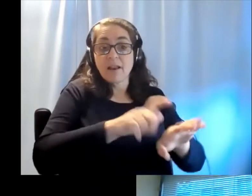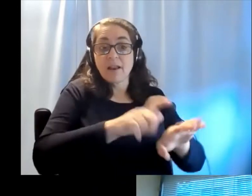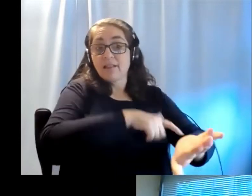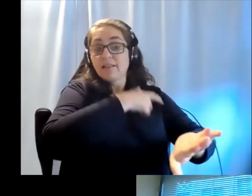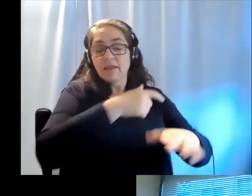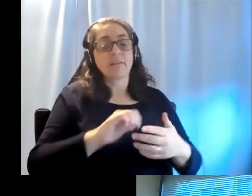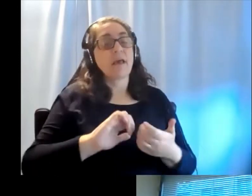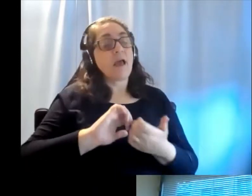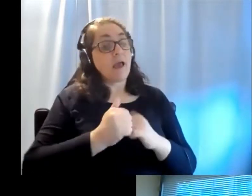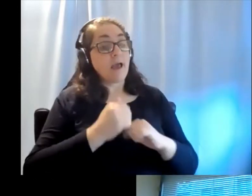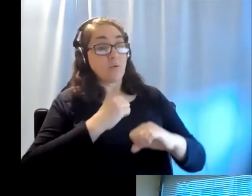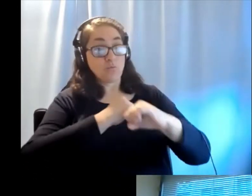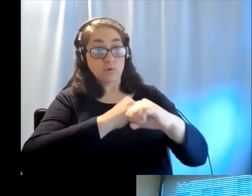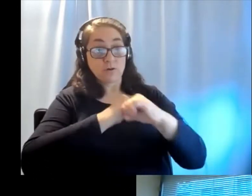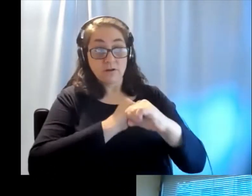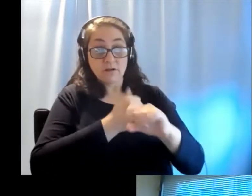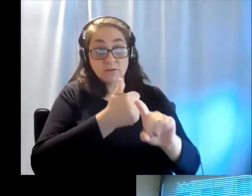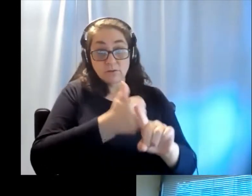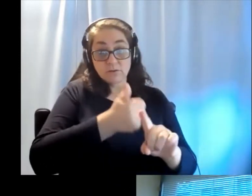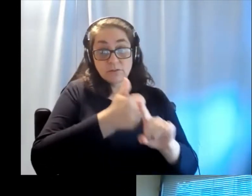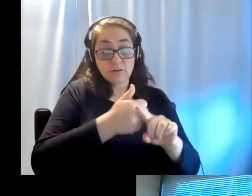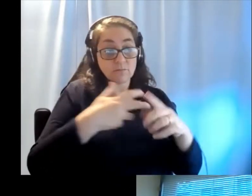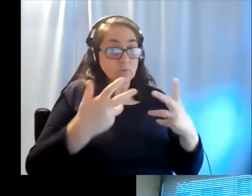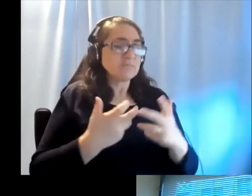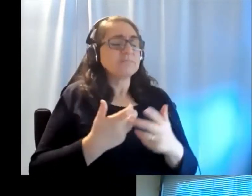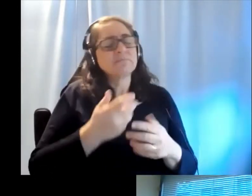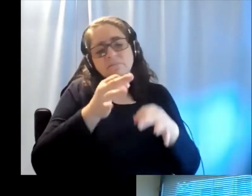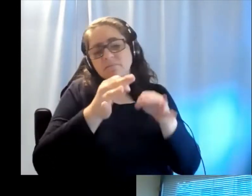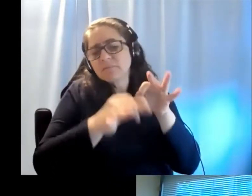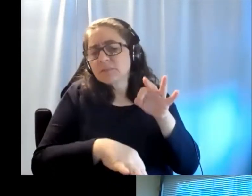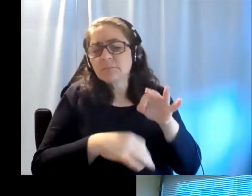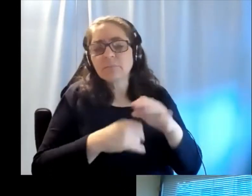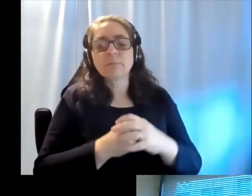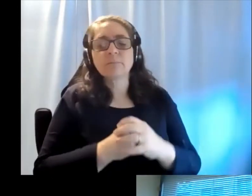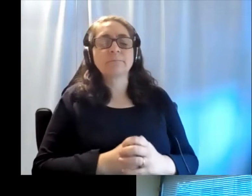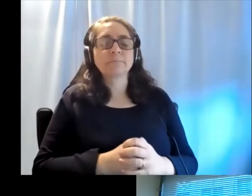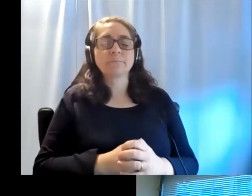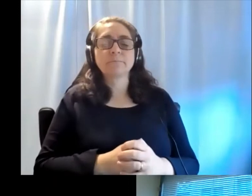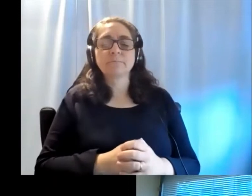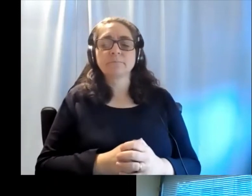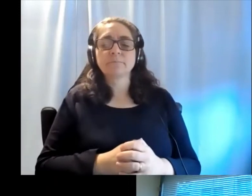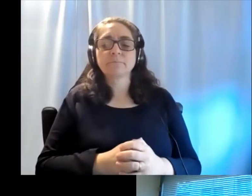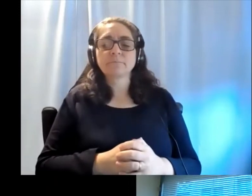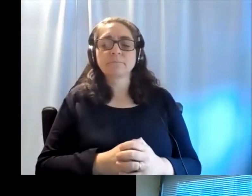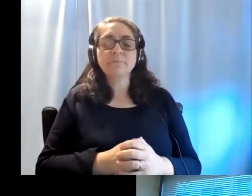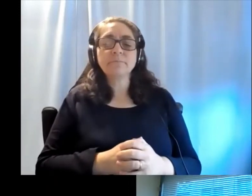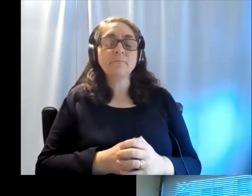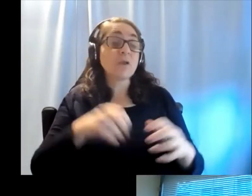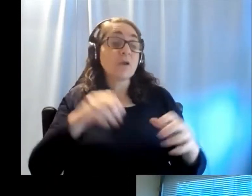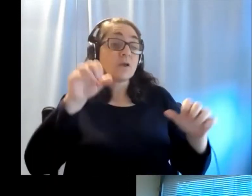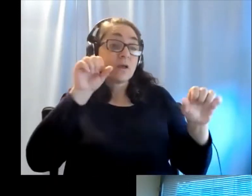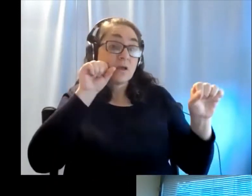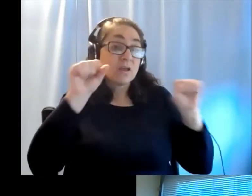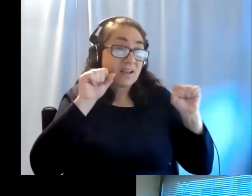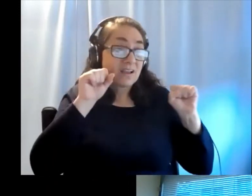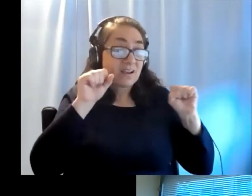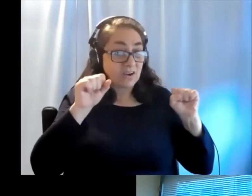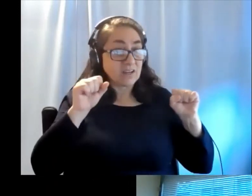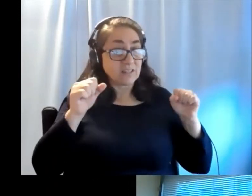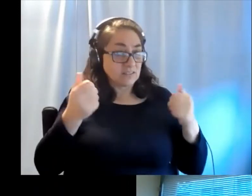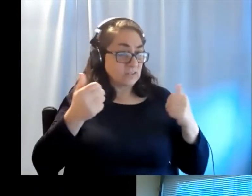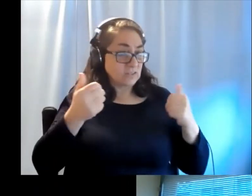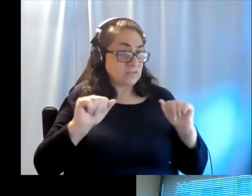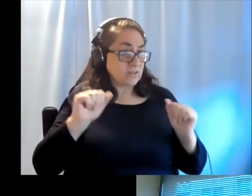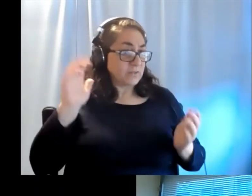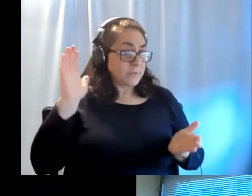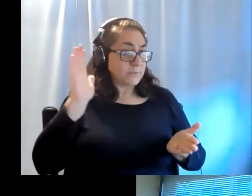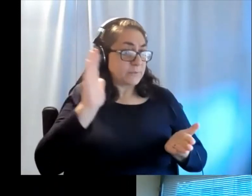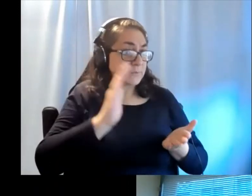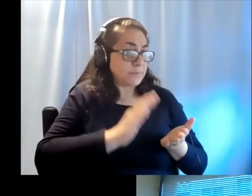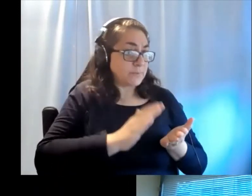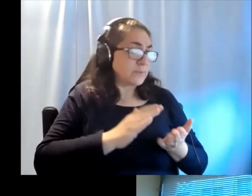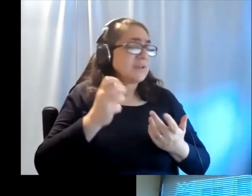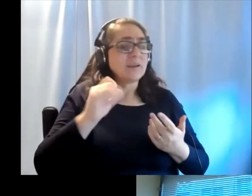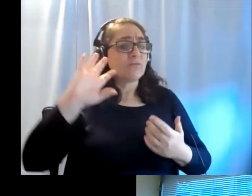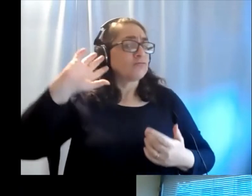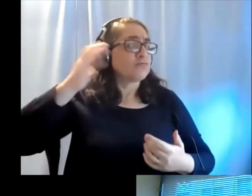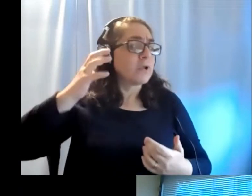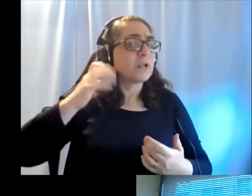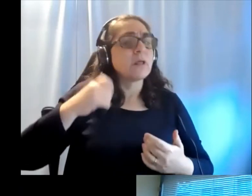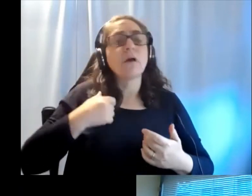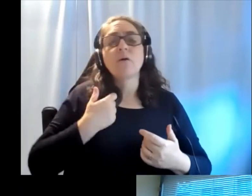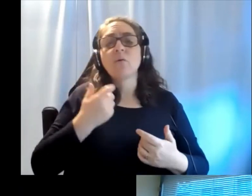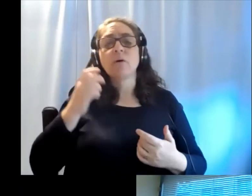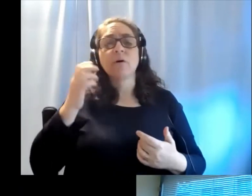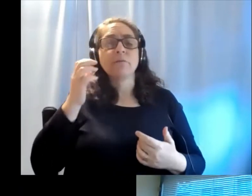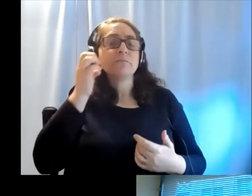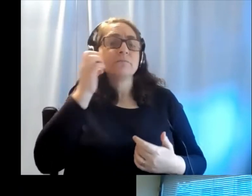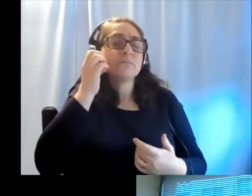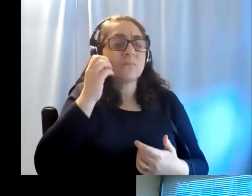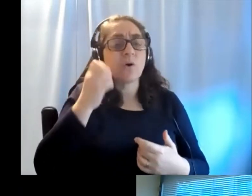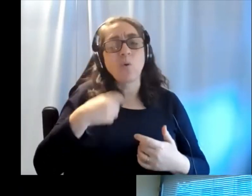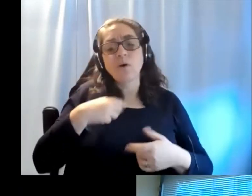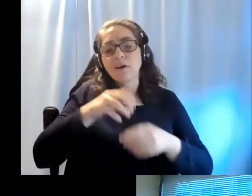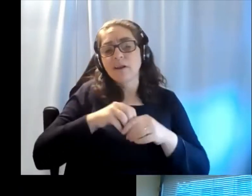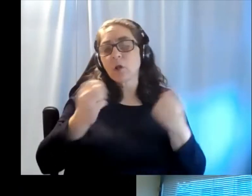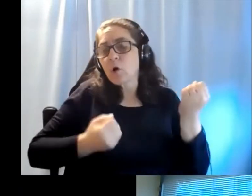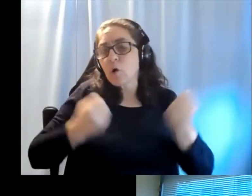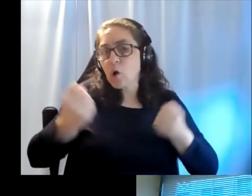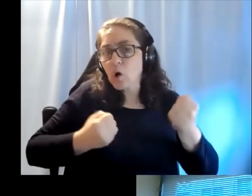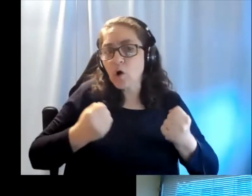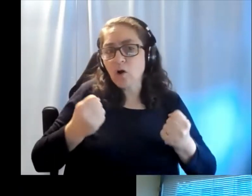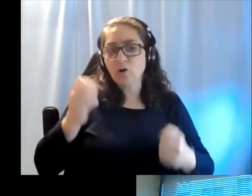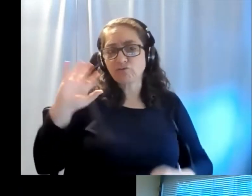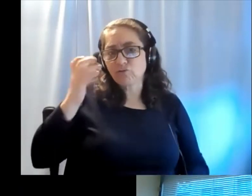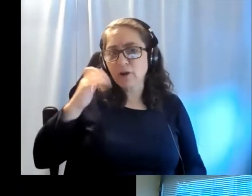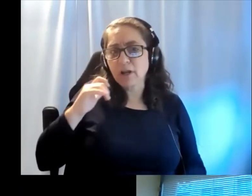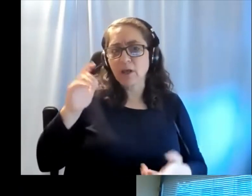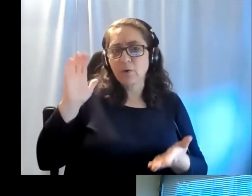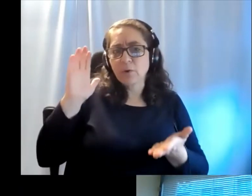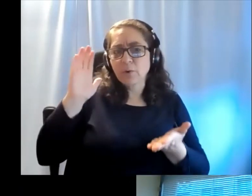You can turn down the level if you are listening to personal stereo device or